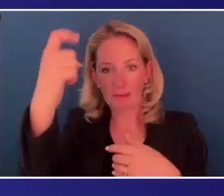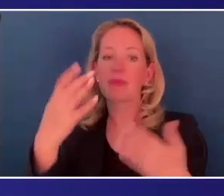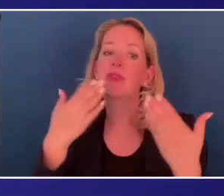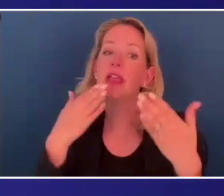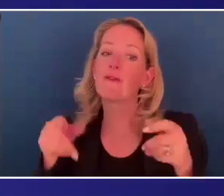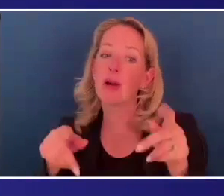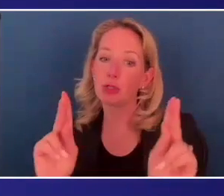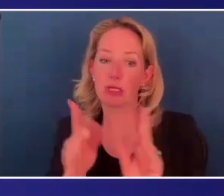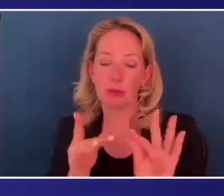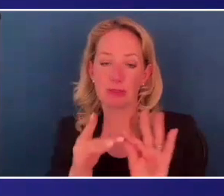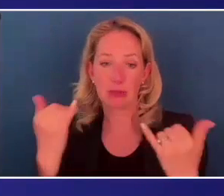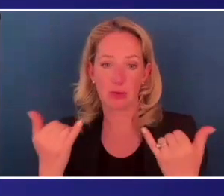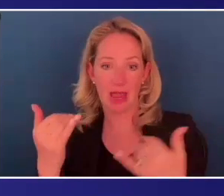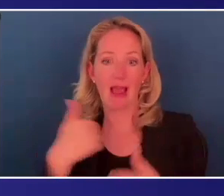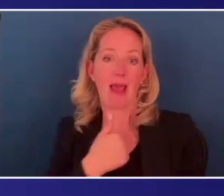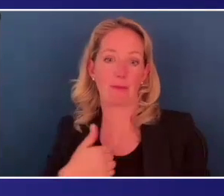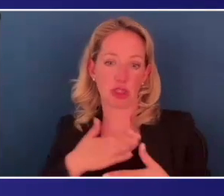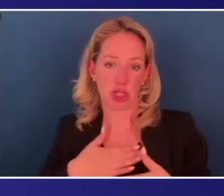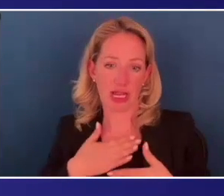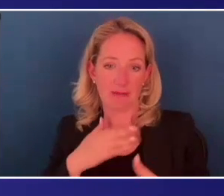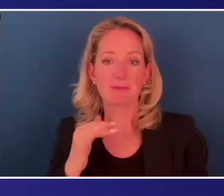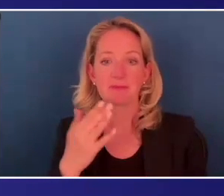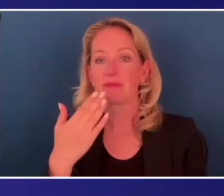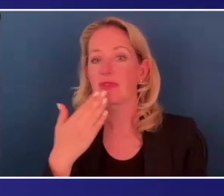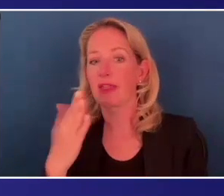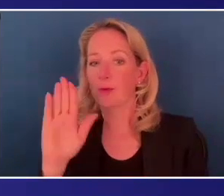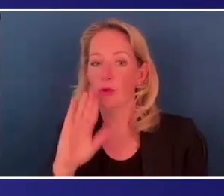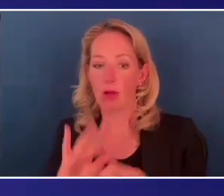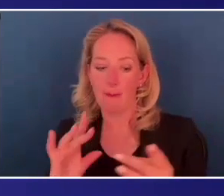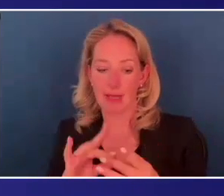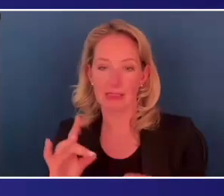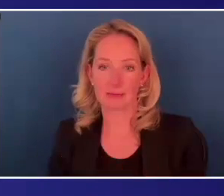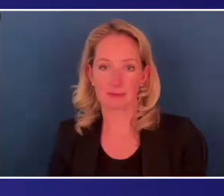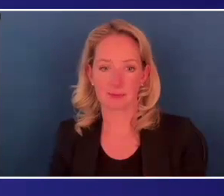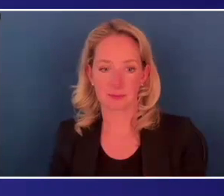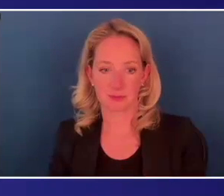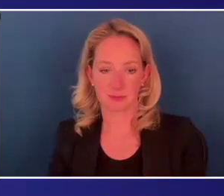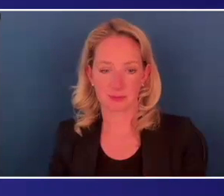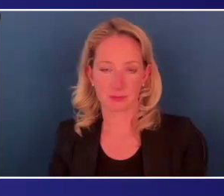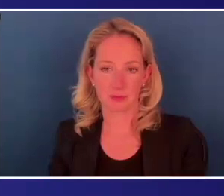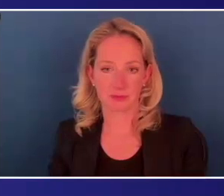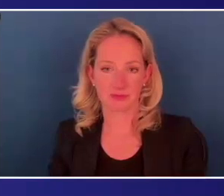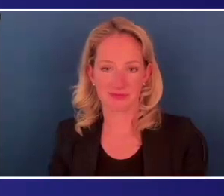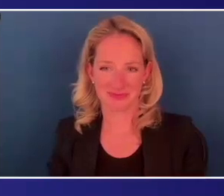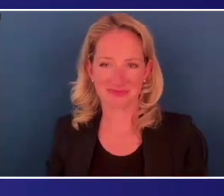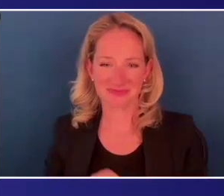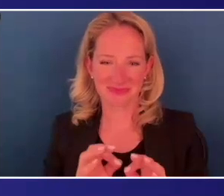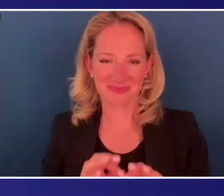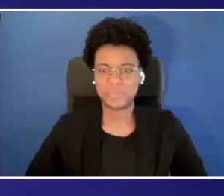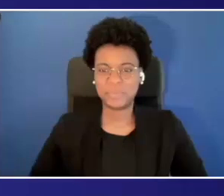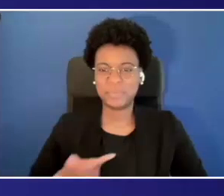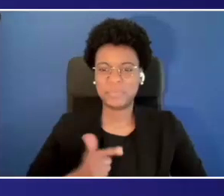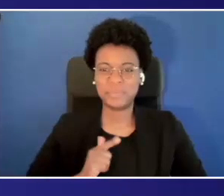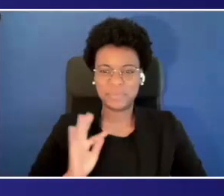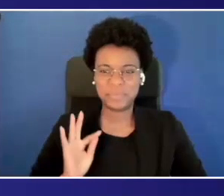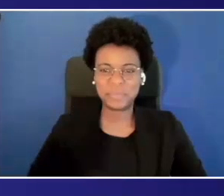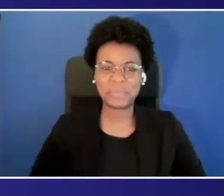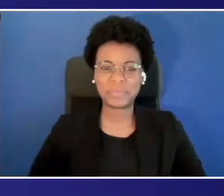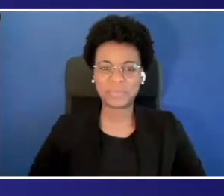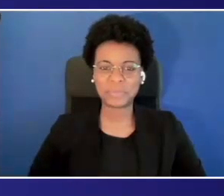Thank you. For your comments.